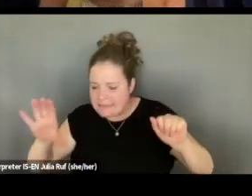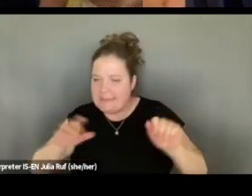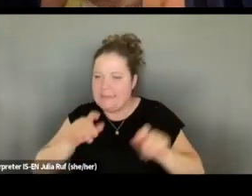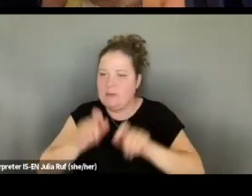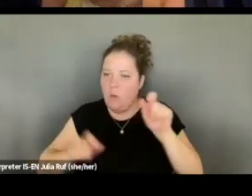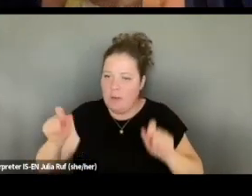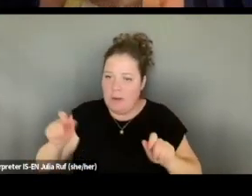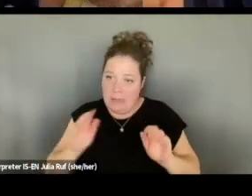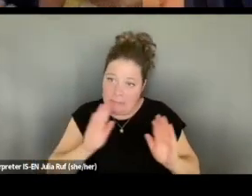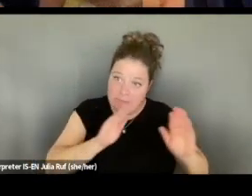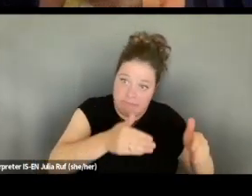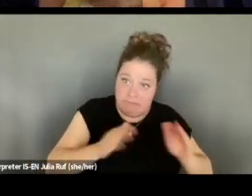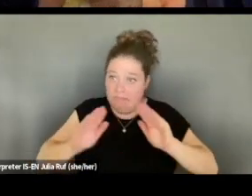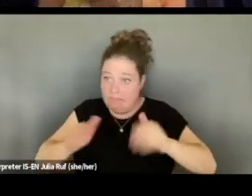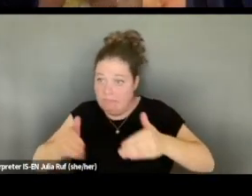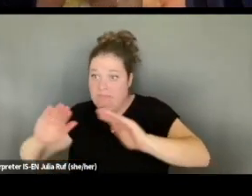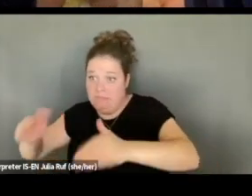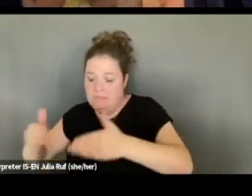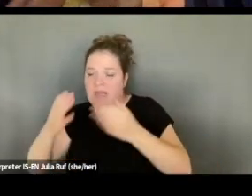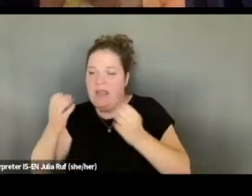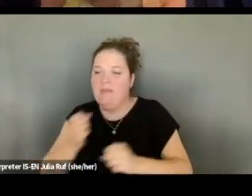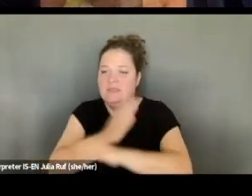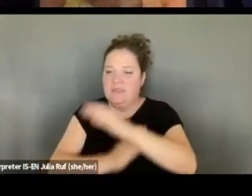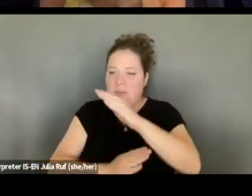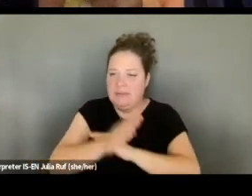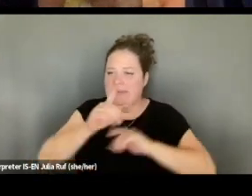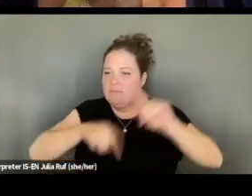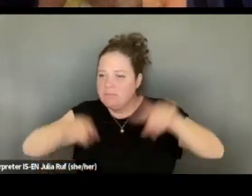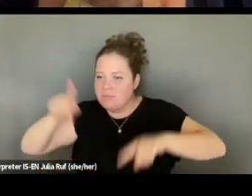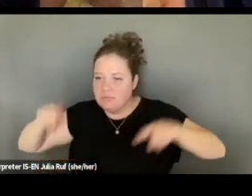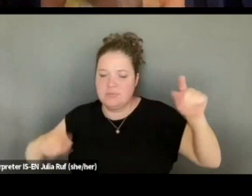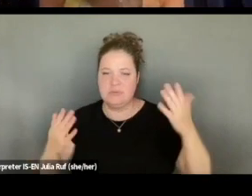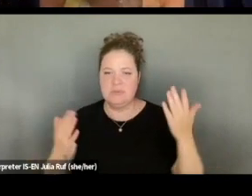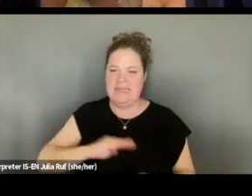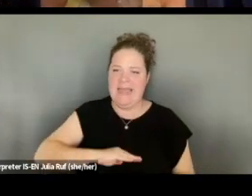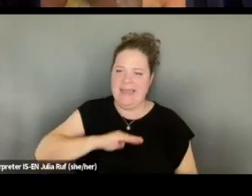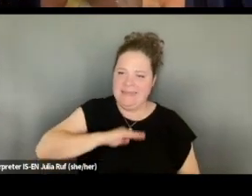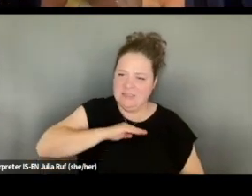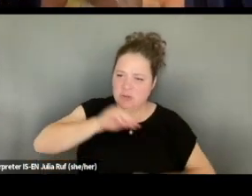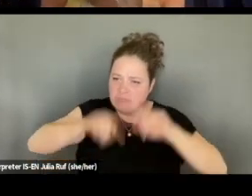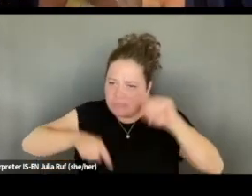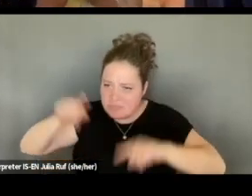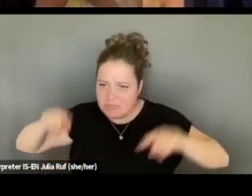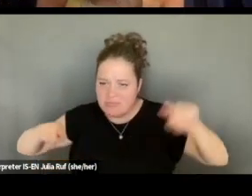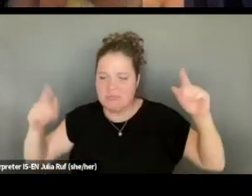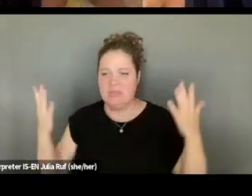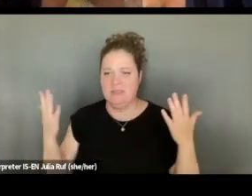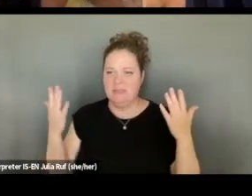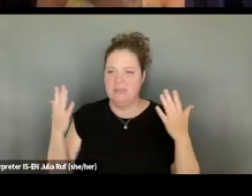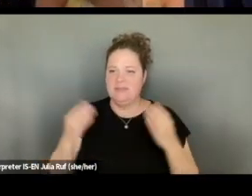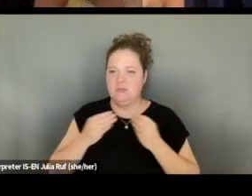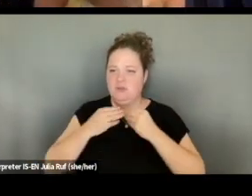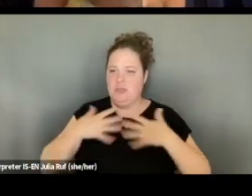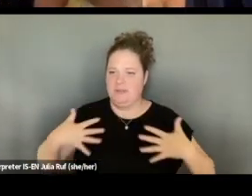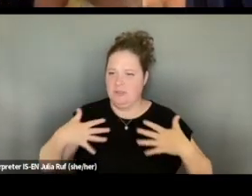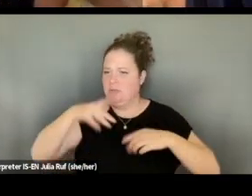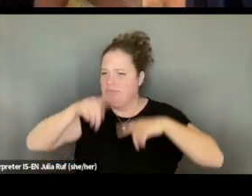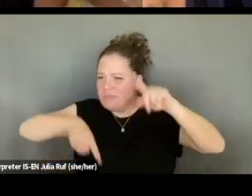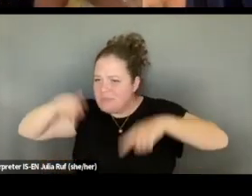that we have people with different abilities and assistive technologies and age and gender and education and so on, so that we really